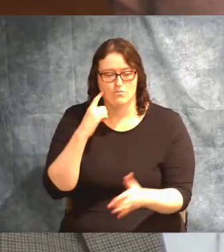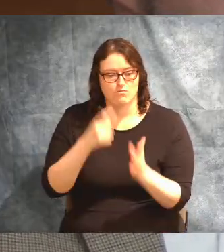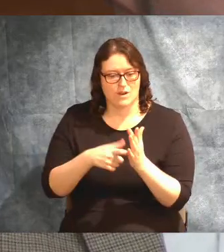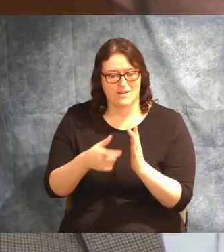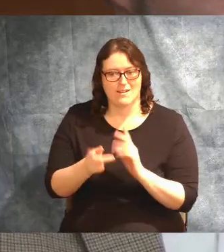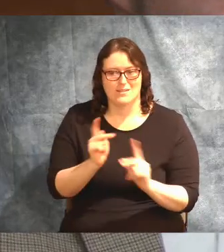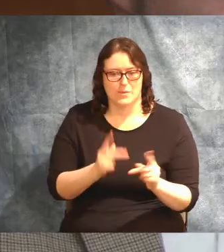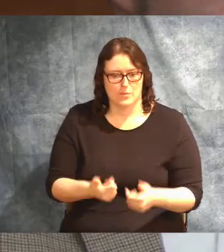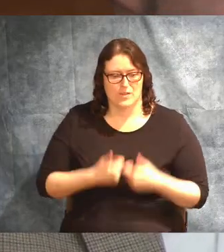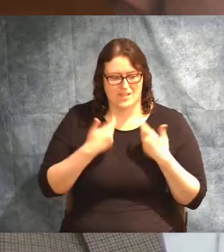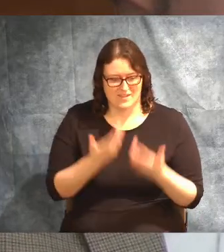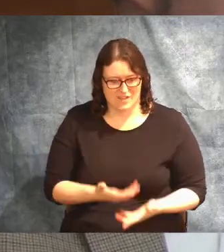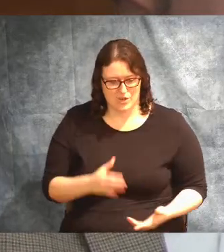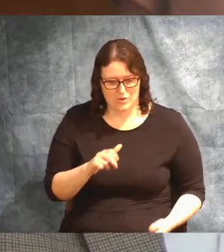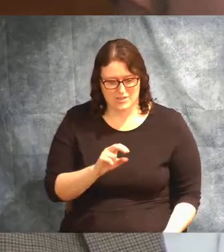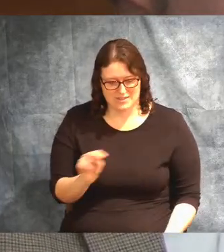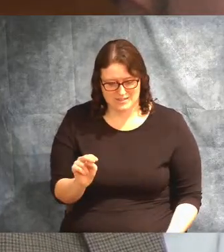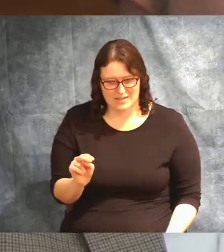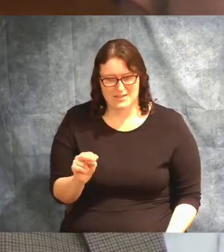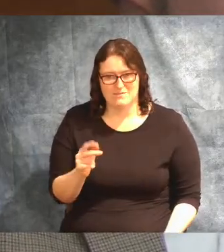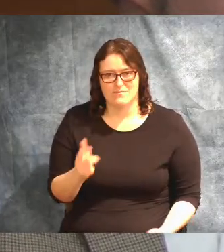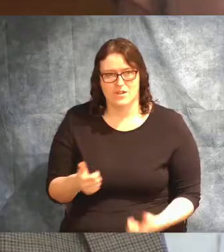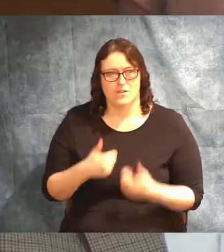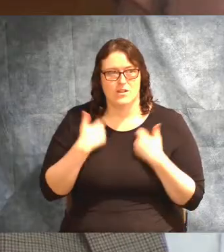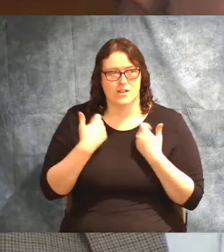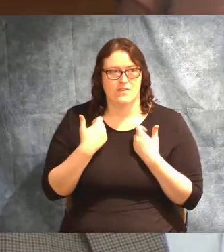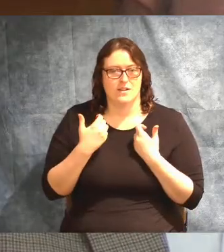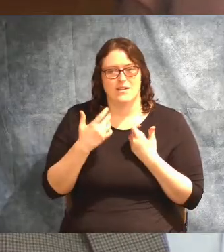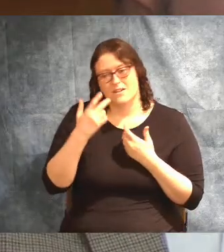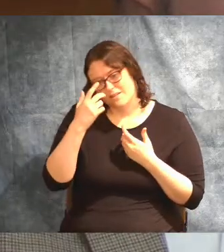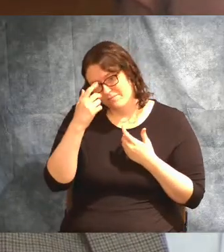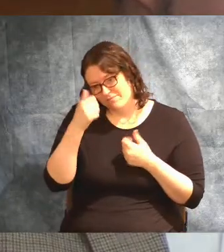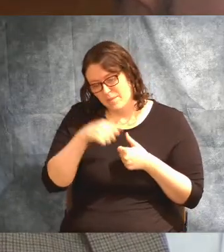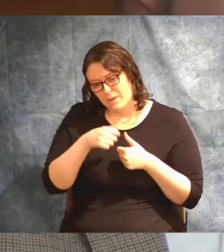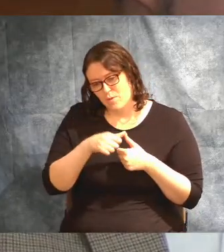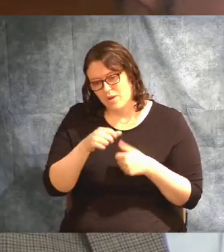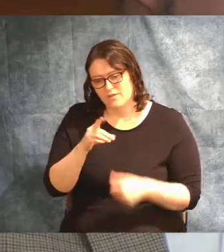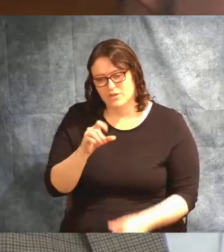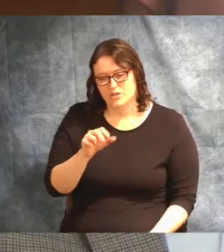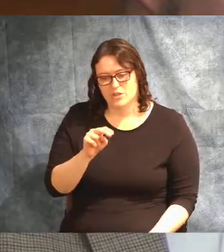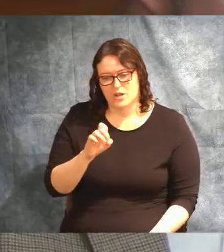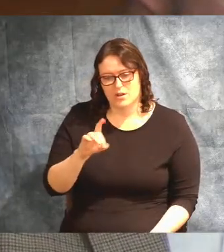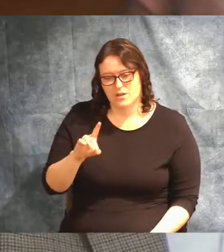are living in the memory of Donald and Marian Spencer in the civil rights movement. So I was